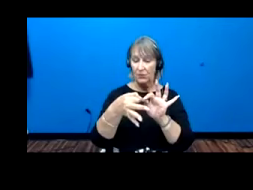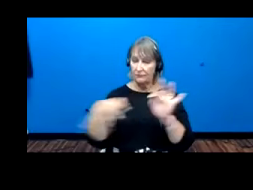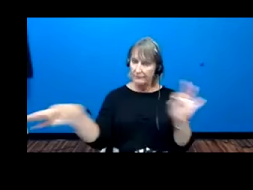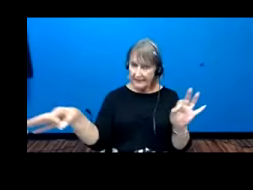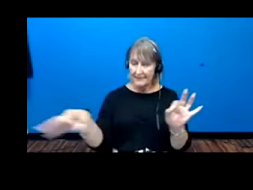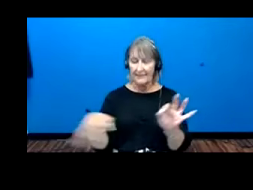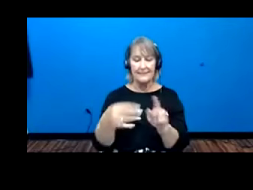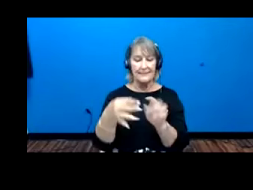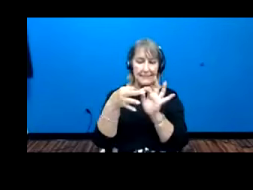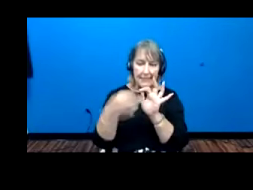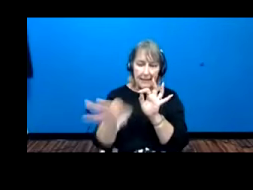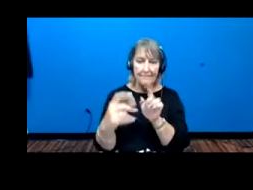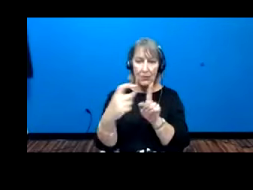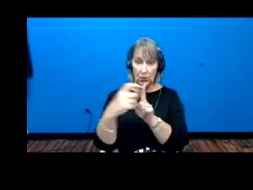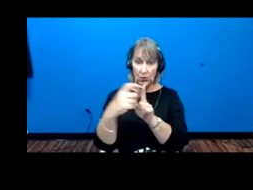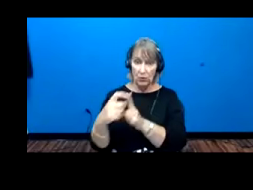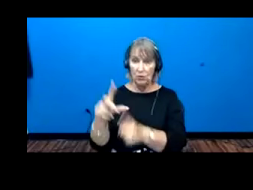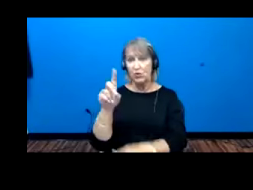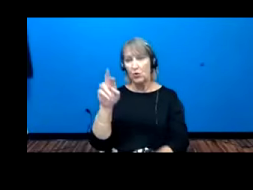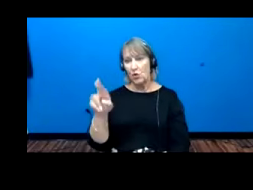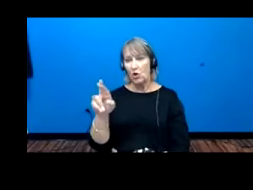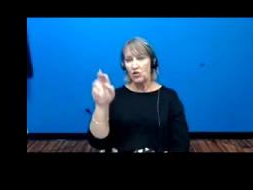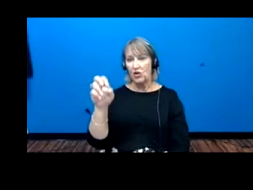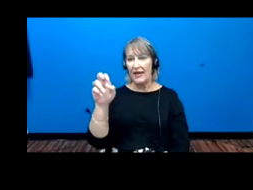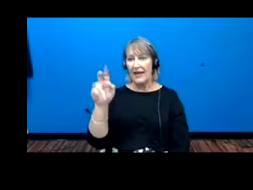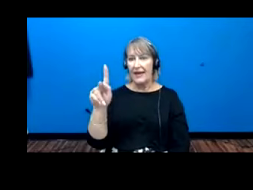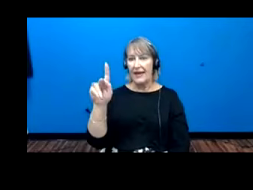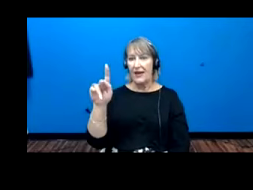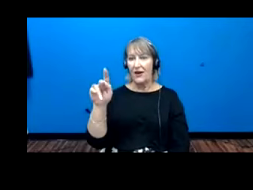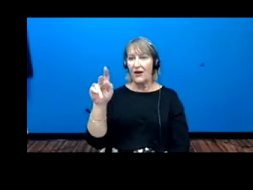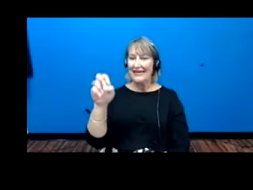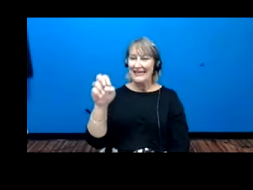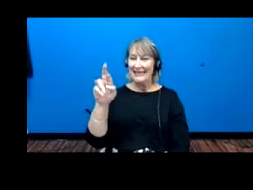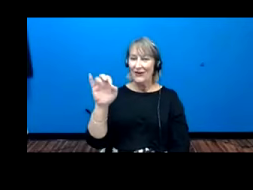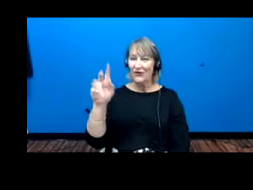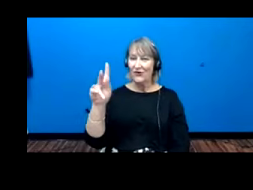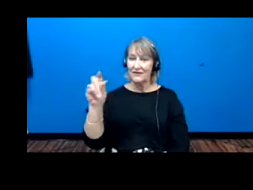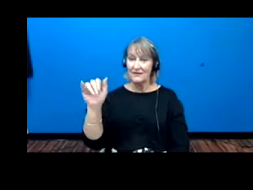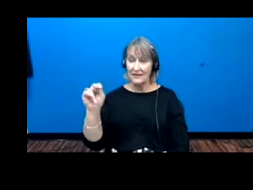as I said, Dr. Ericson and Dr. Geist have done at the University of North Carolina.